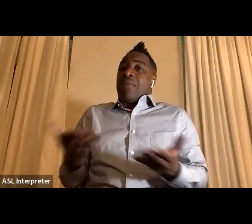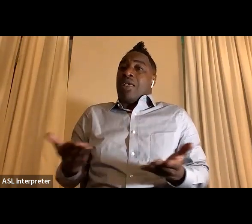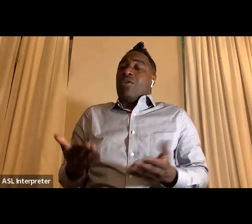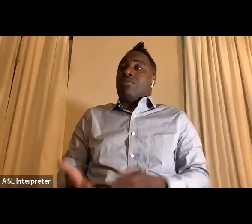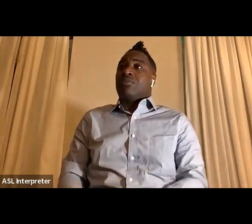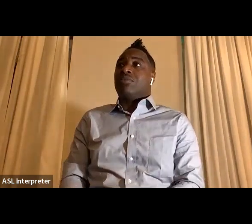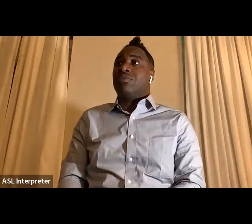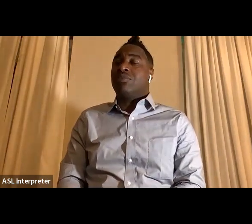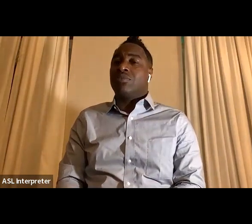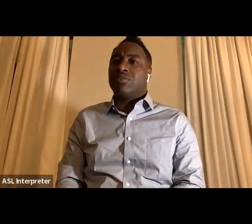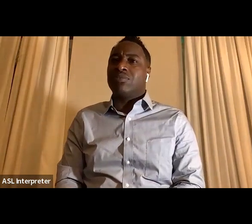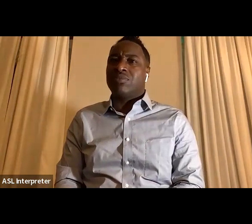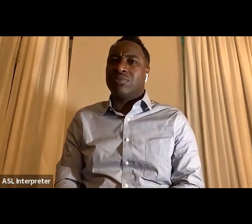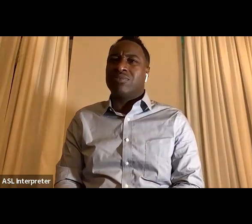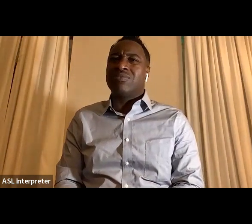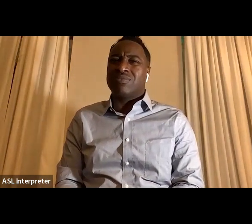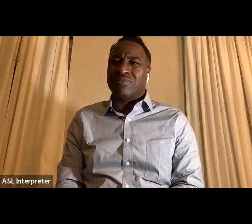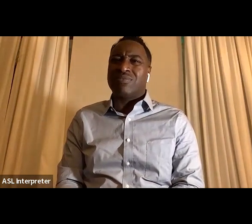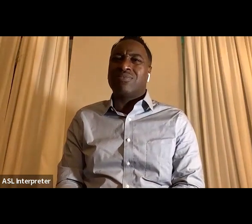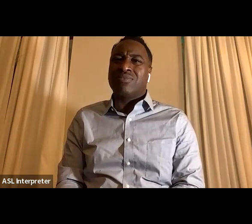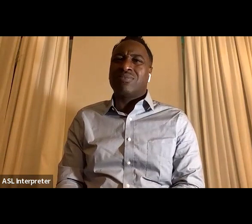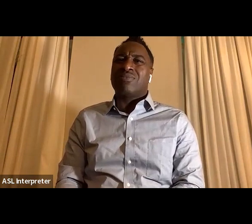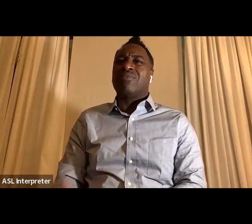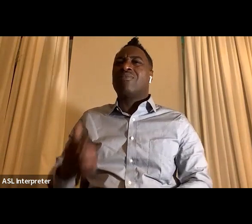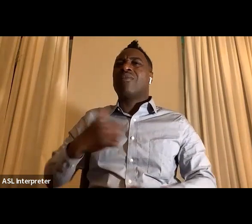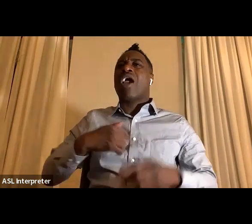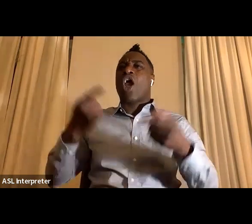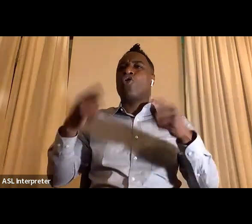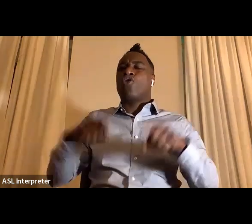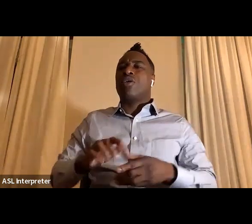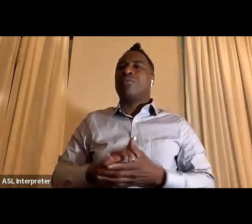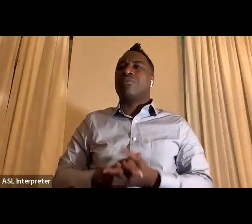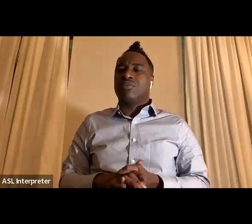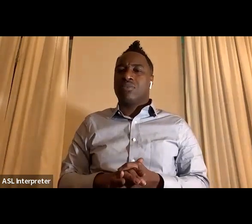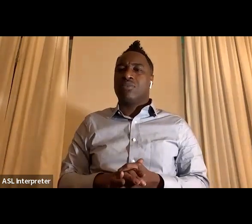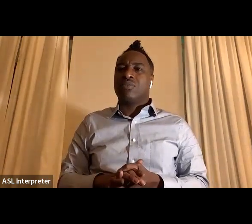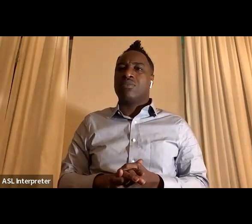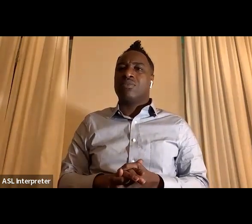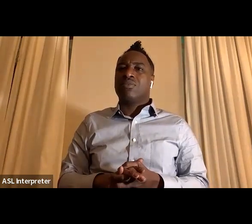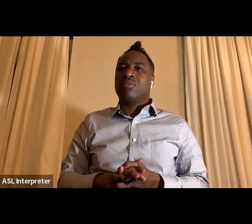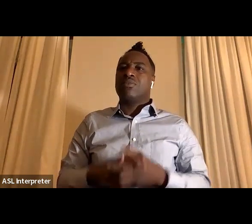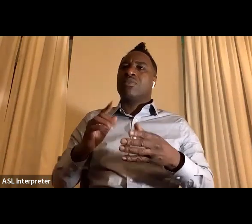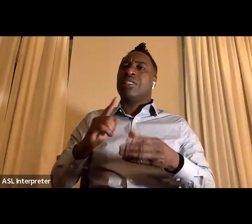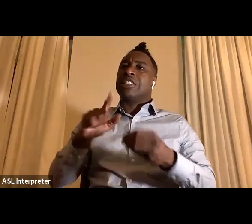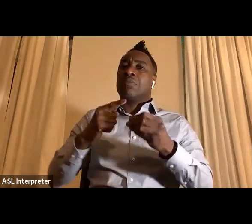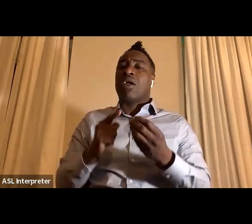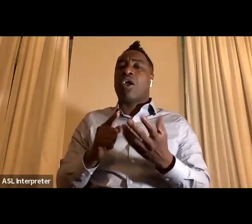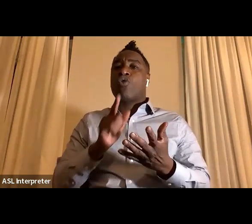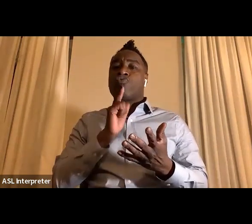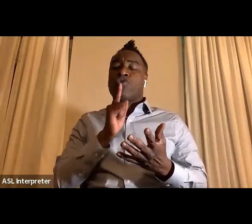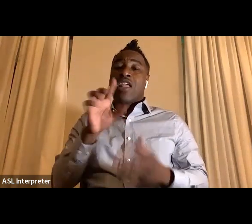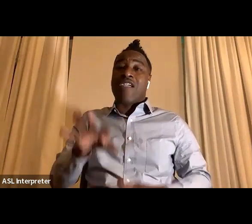Yeah, I agree. It's the same like with me. I feel like it's about this family, your community and once you find it